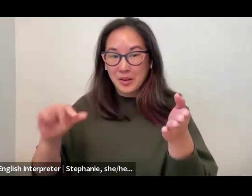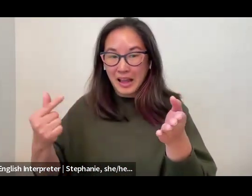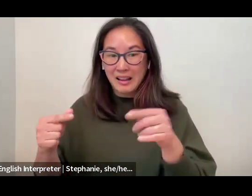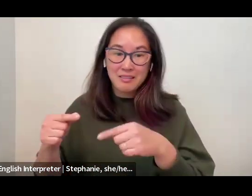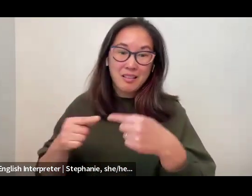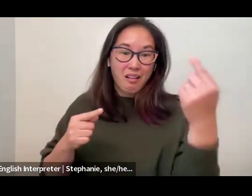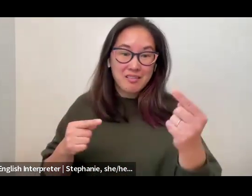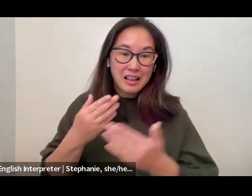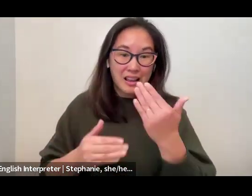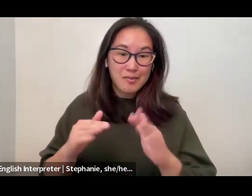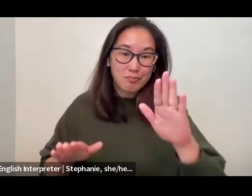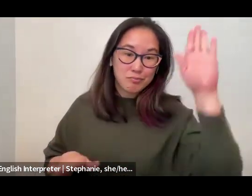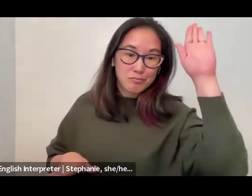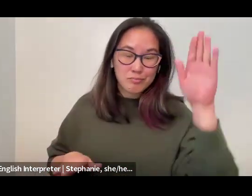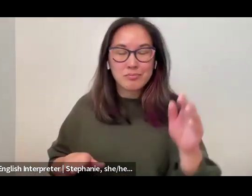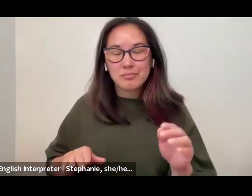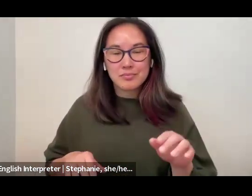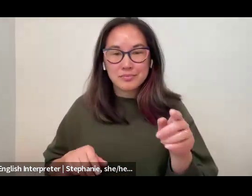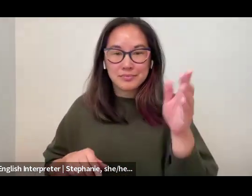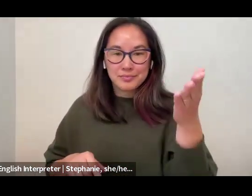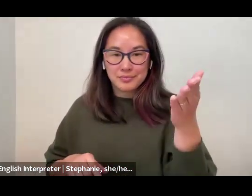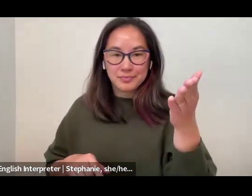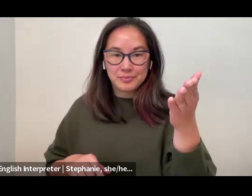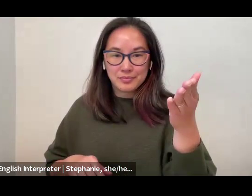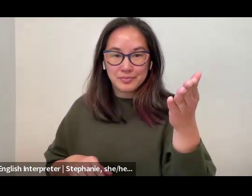Or you can lift one leg in the air and take the opposite arm,